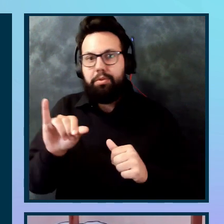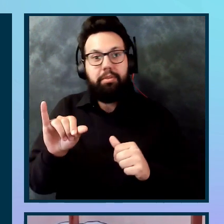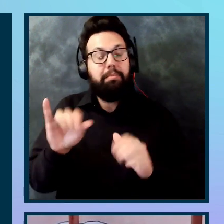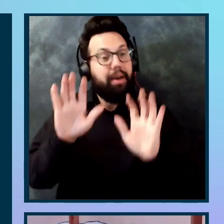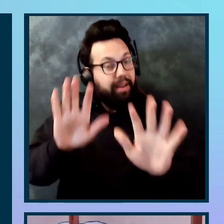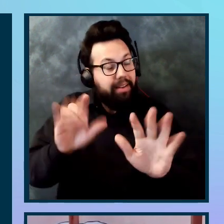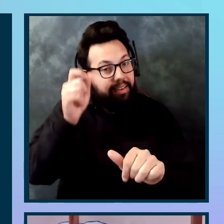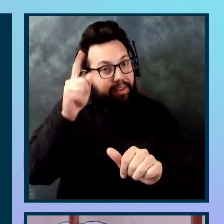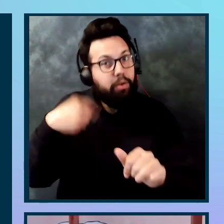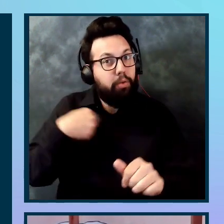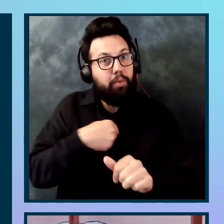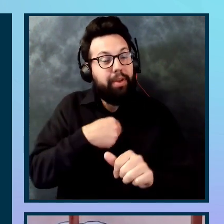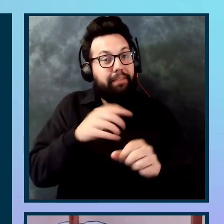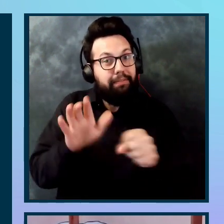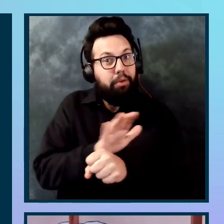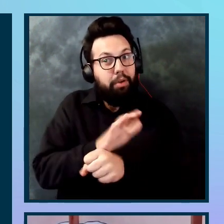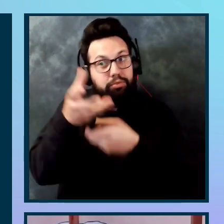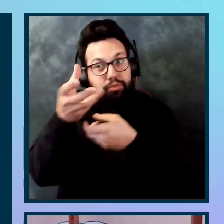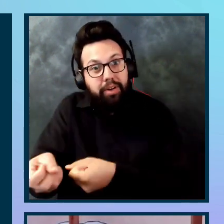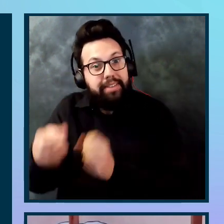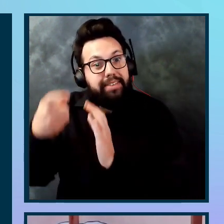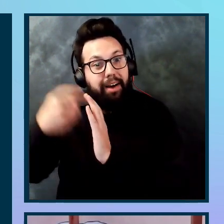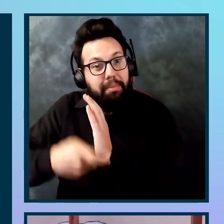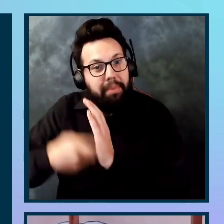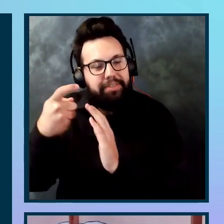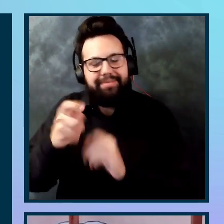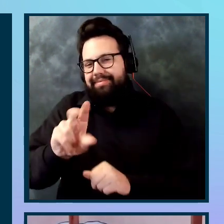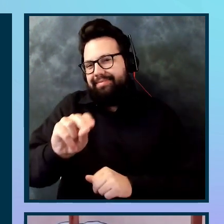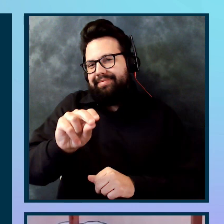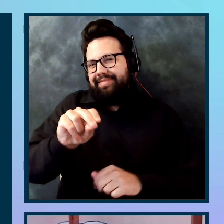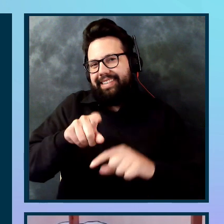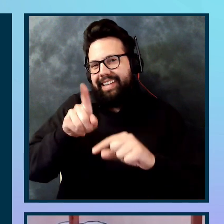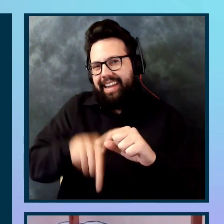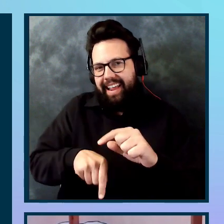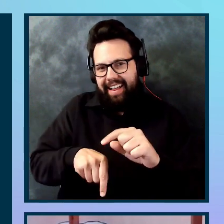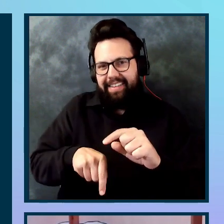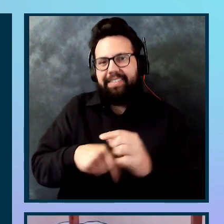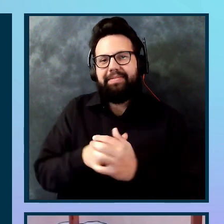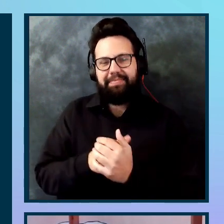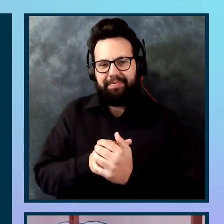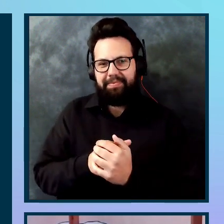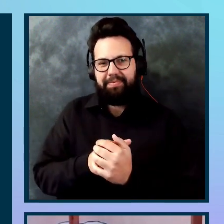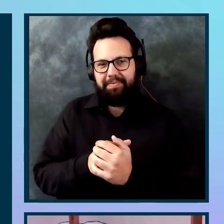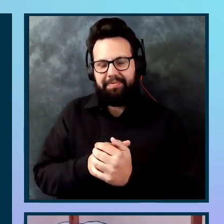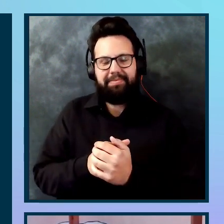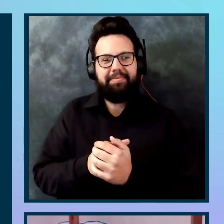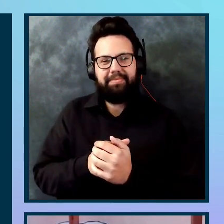so we need to acknowledge it for what it is. One problem here is that code needs to be written first.